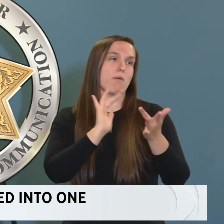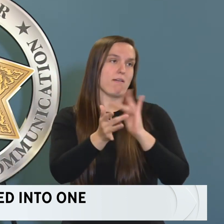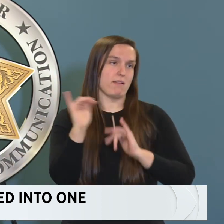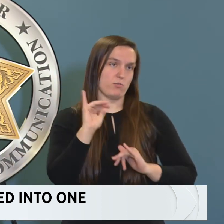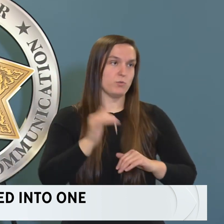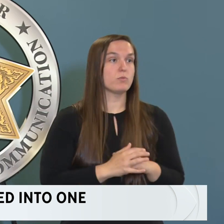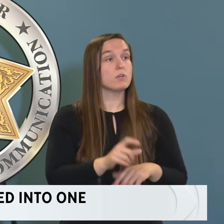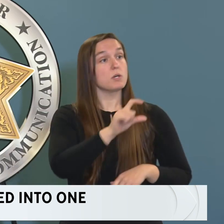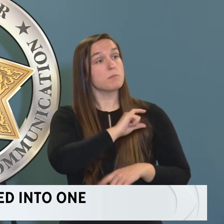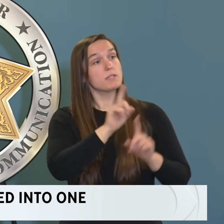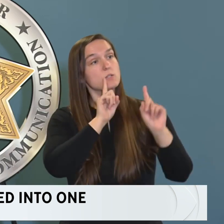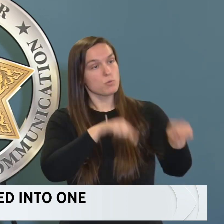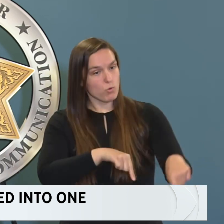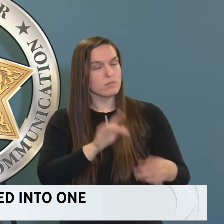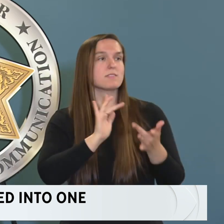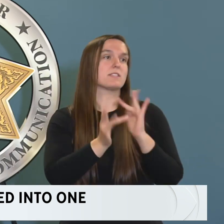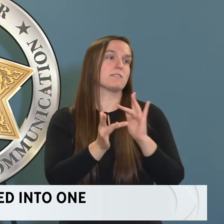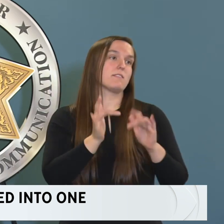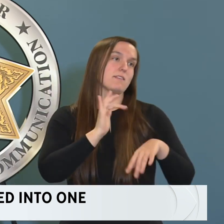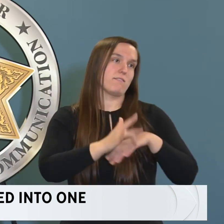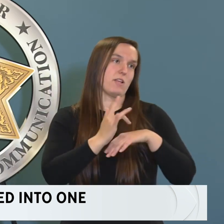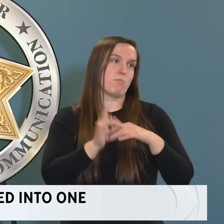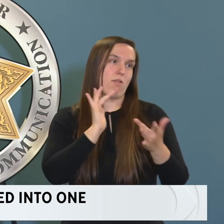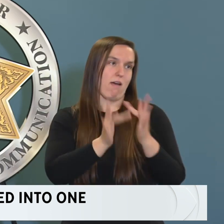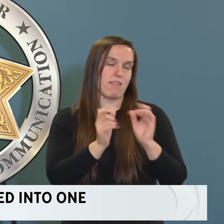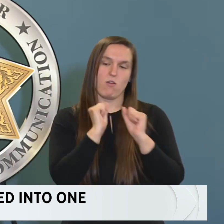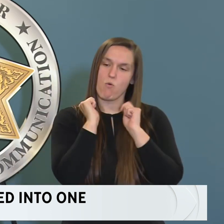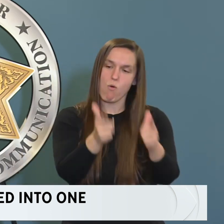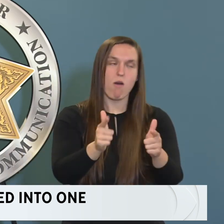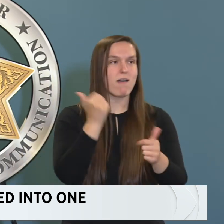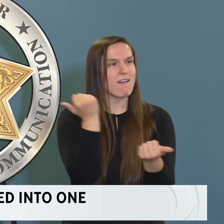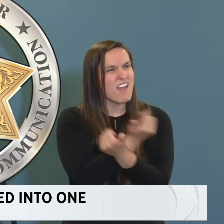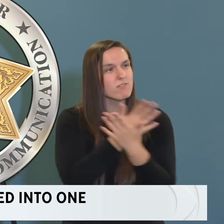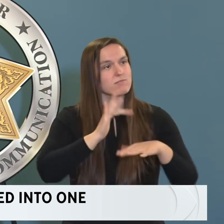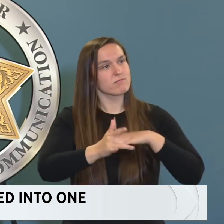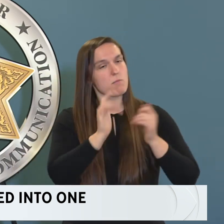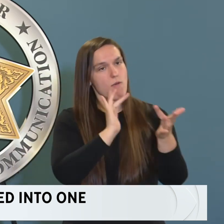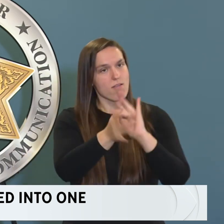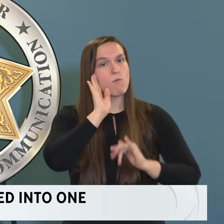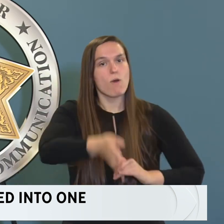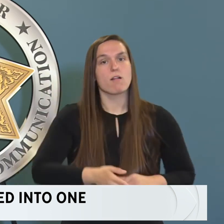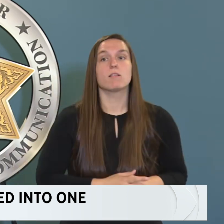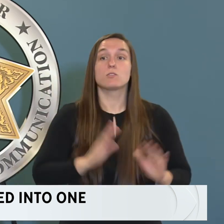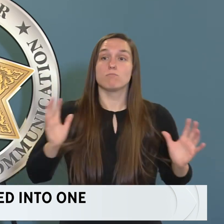TODAY AS WELL. IN ADDITION, ALL THE BODY WORN CAMERA VIDEO THAT HAS NOT YET BEEN RELEASED WILL BE RELEASED BY THE SHERIFF'S OFFICE. THE EXPERTS REPORTS WILL BE AVAILABLE ON THE SHERIFF'S WEBSITE. POLICE